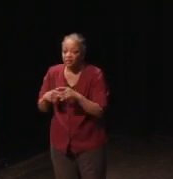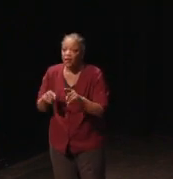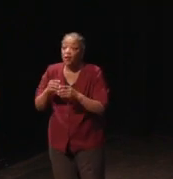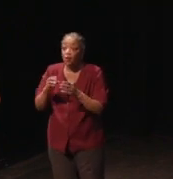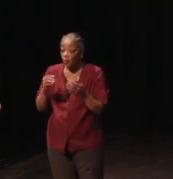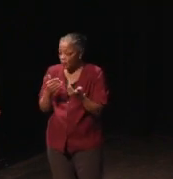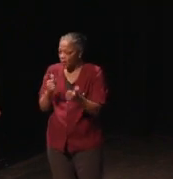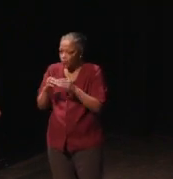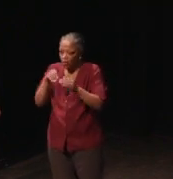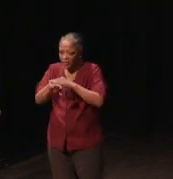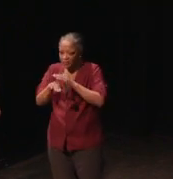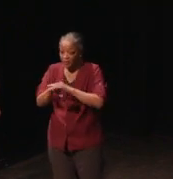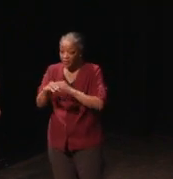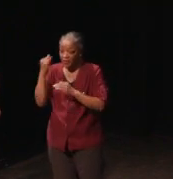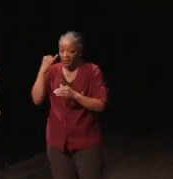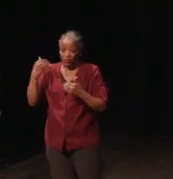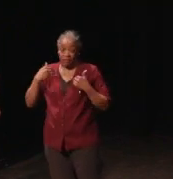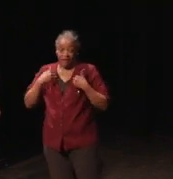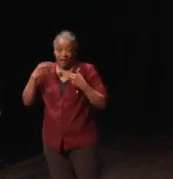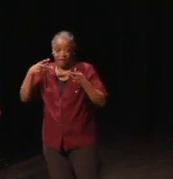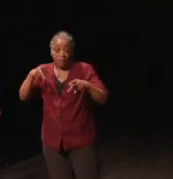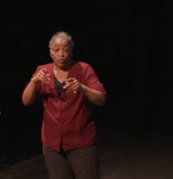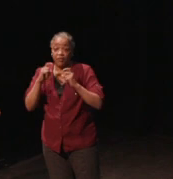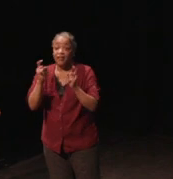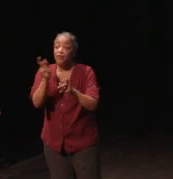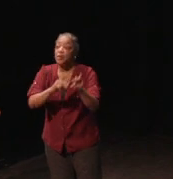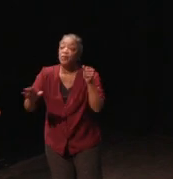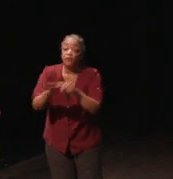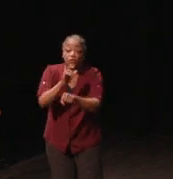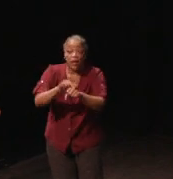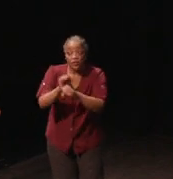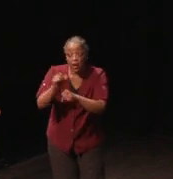If you have any position to give these people full time jobs, you should do it.